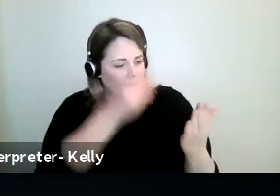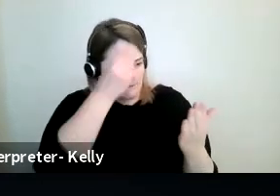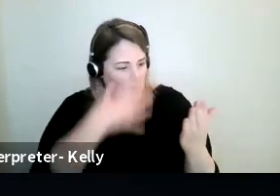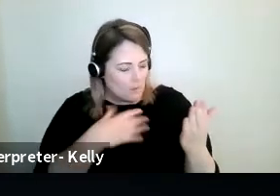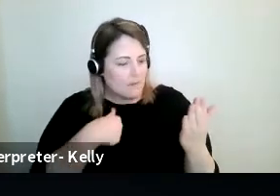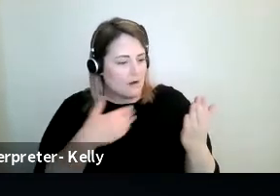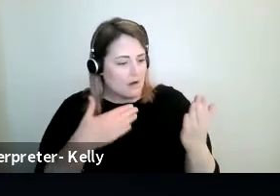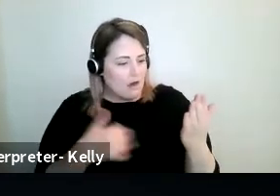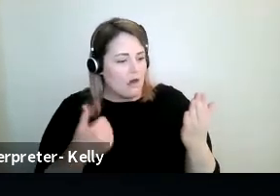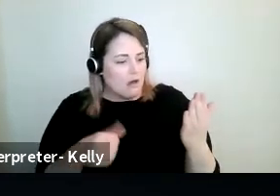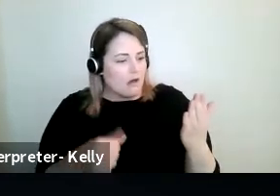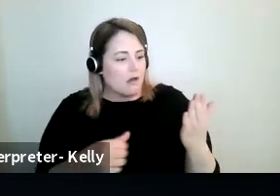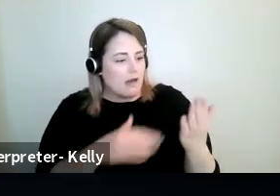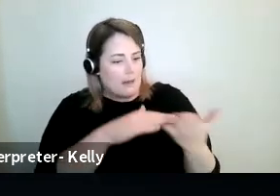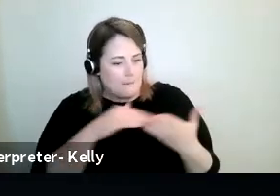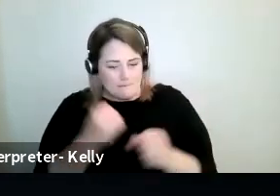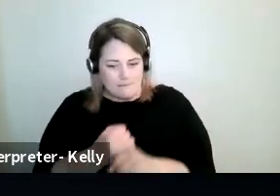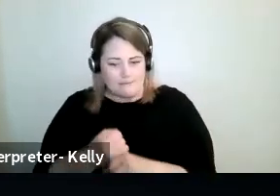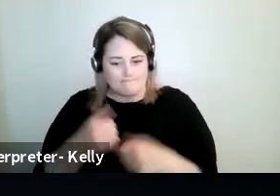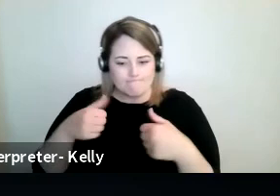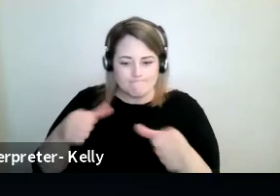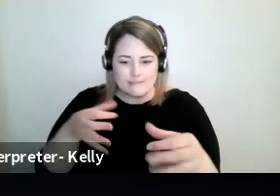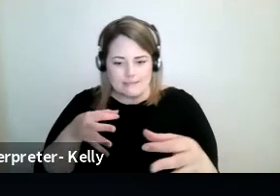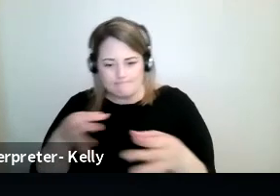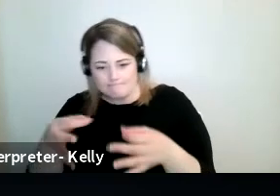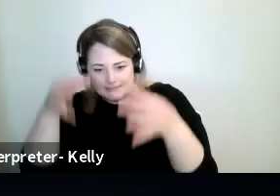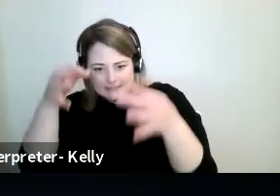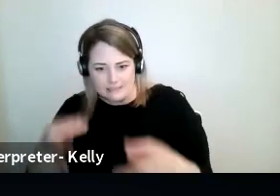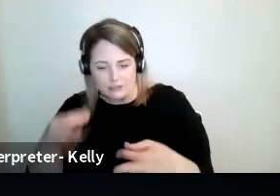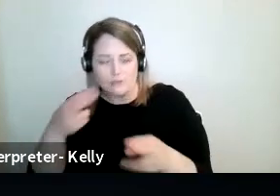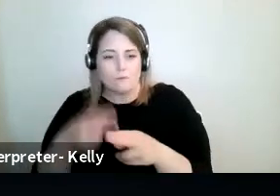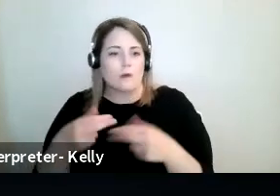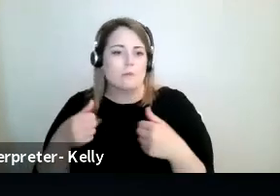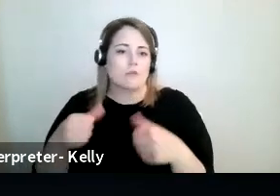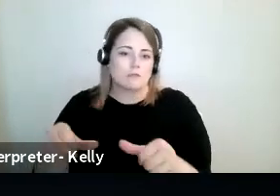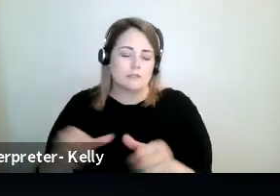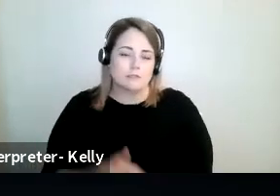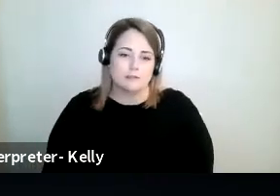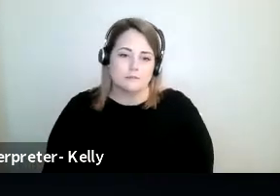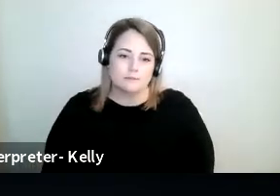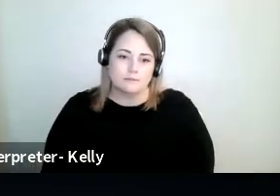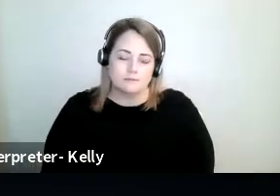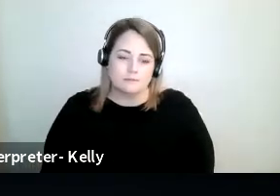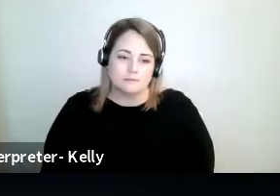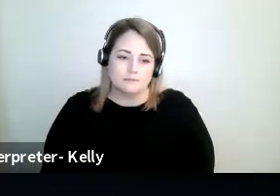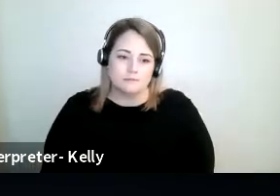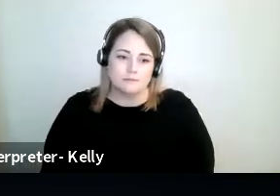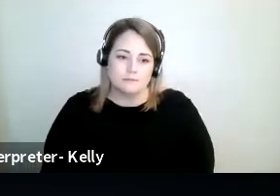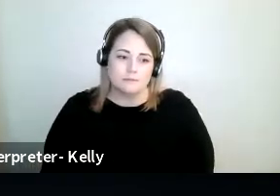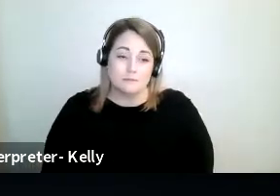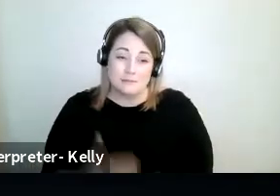make strategic decisions in terms of what our priorities are, particularly as we move into 2021